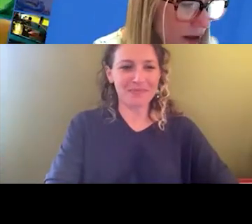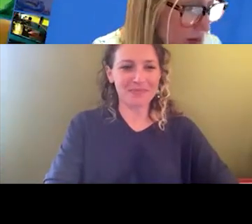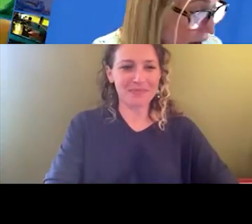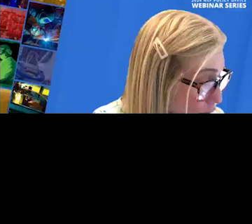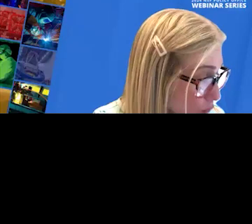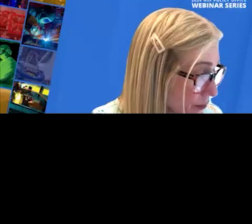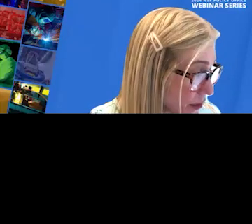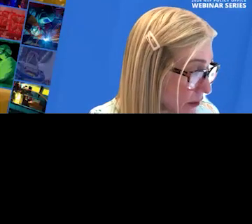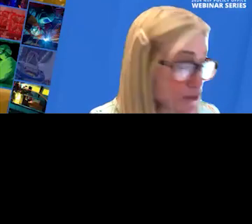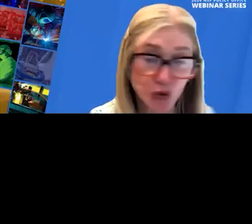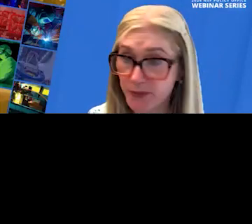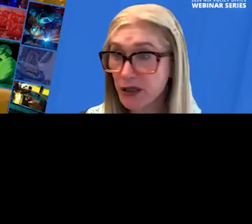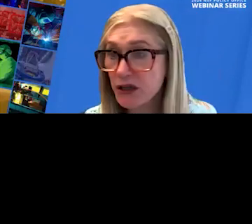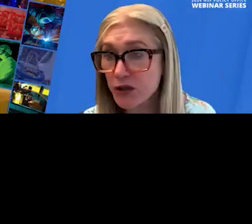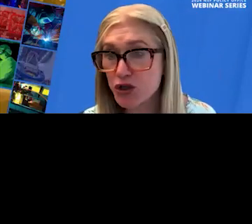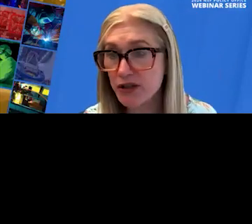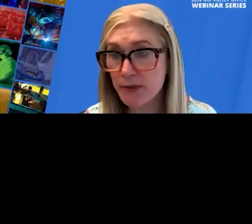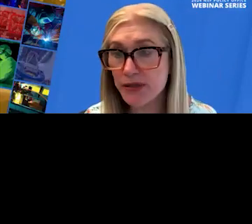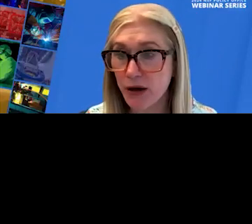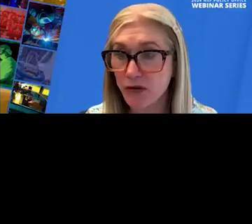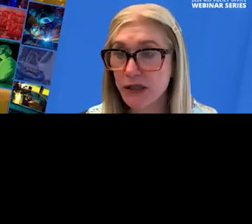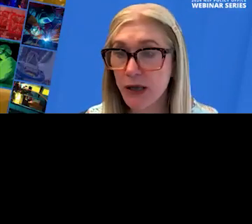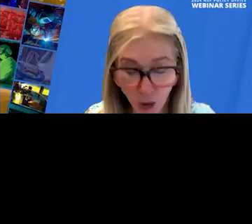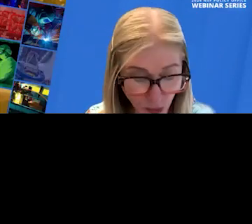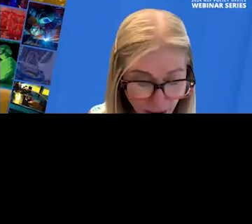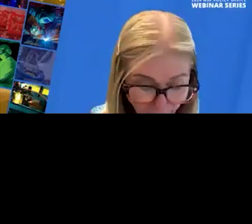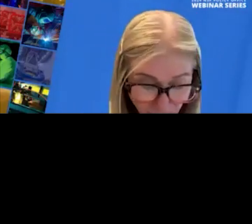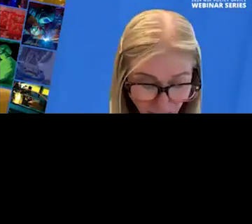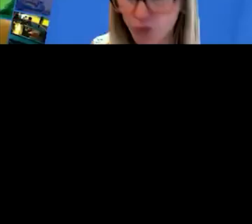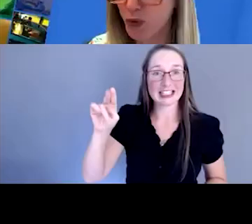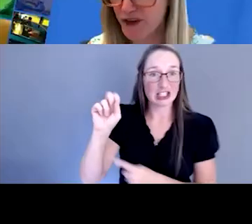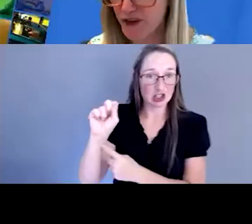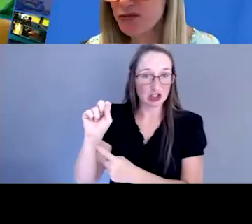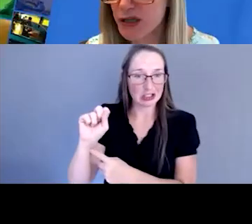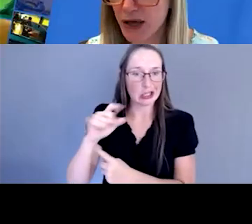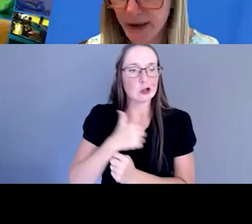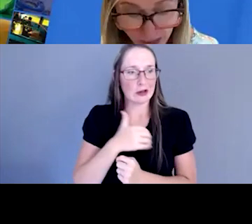the actual set of terms and conditions themselves, we have a revision statement,